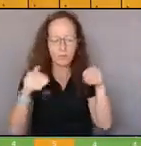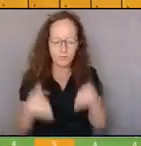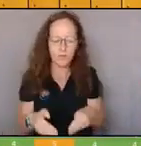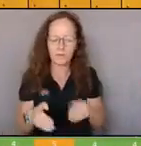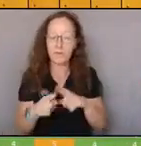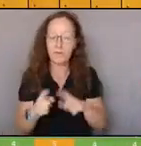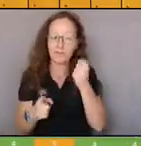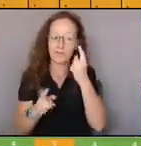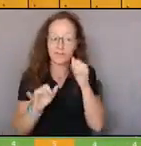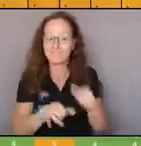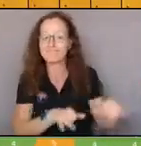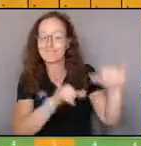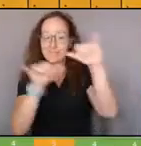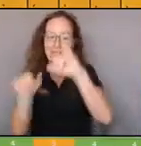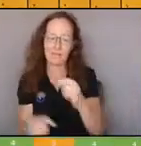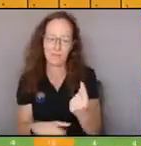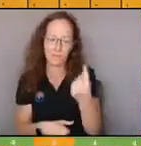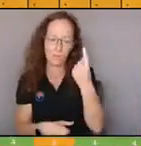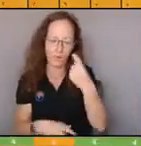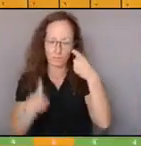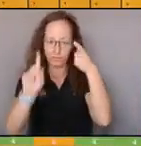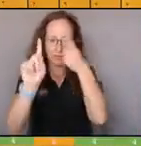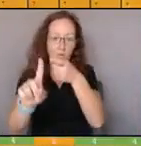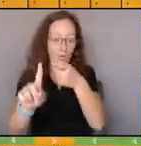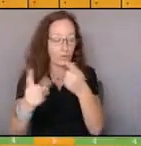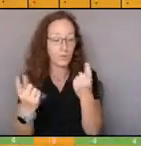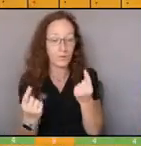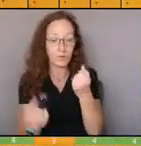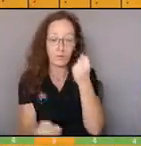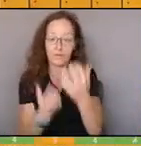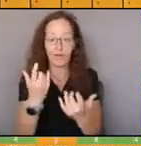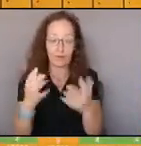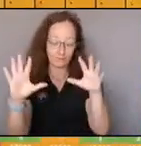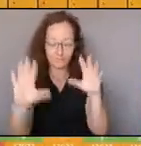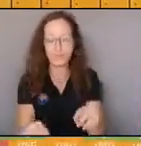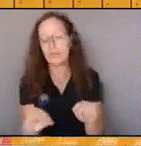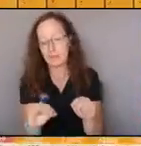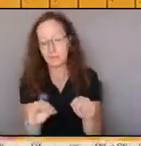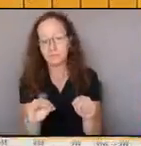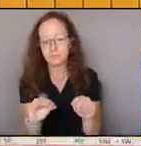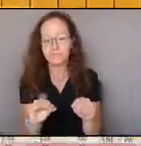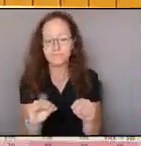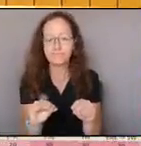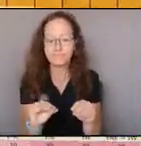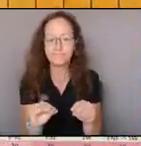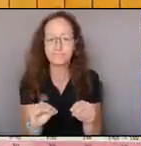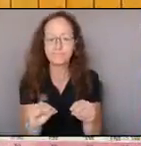AND SO IT DOESN'T MATTER WHERE ON THE FIRE THE PRIORITY